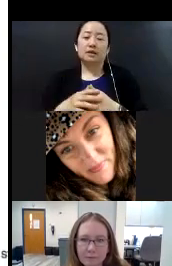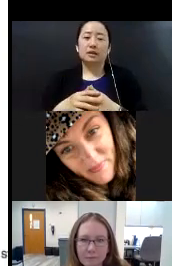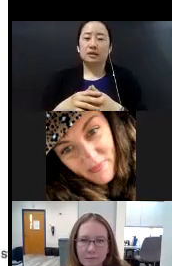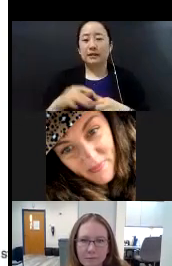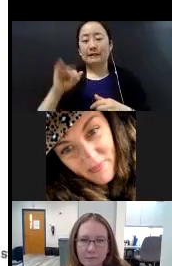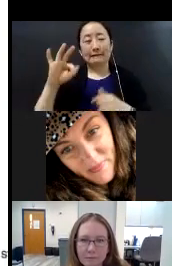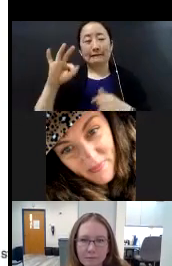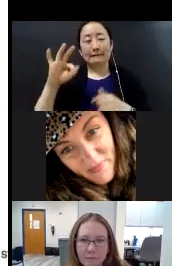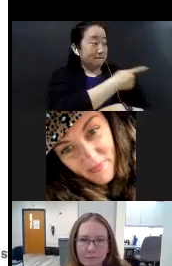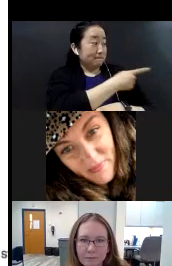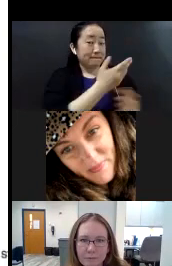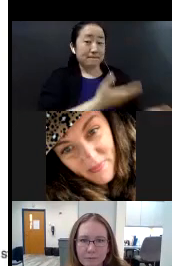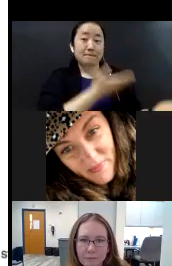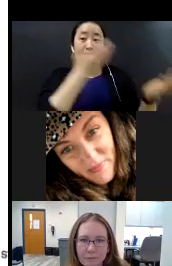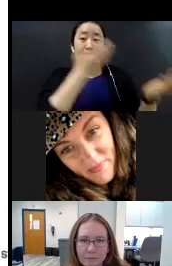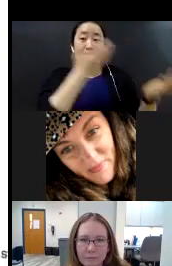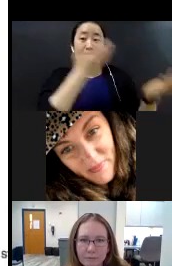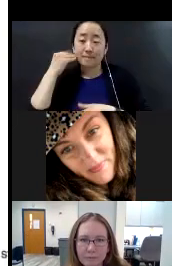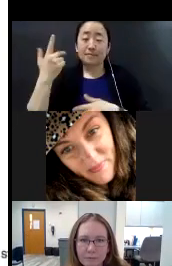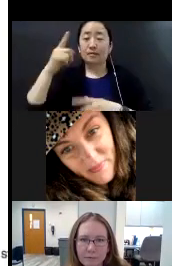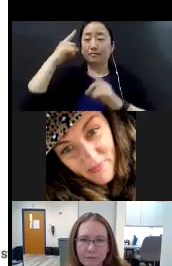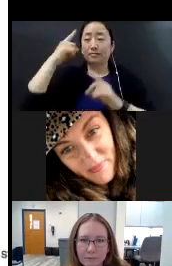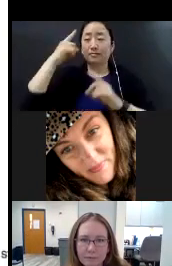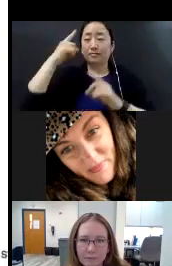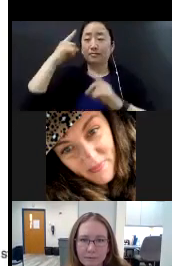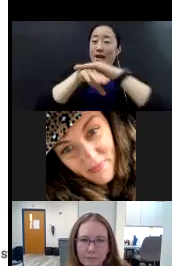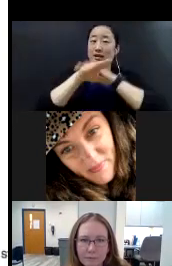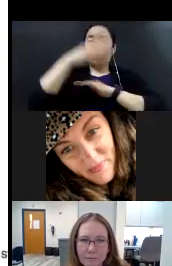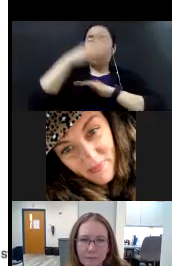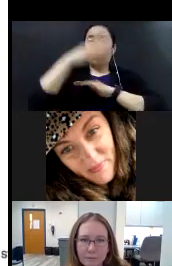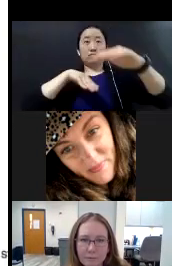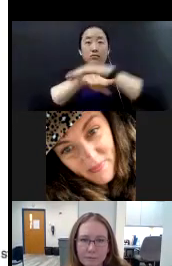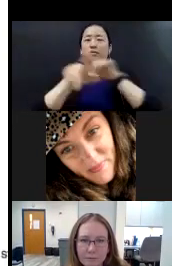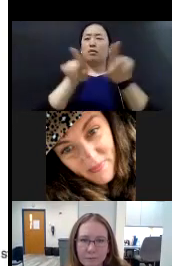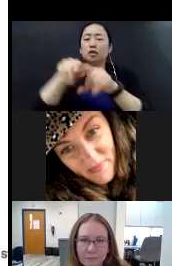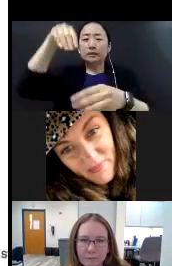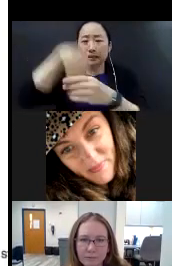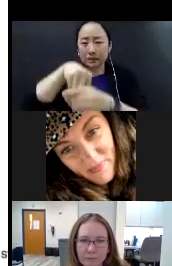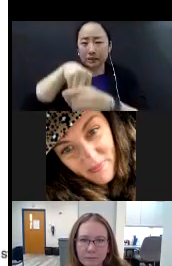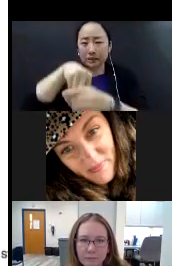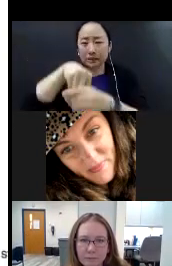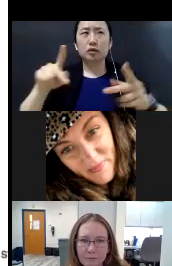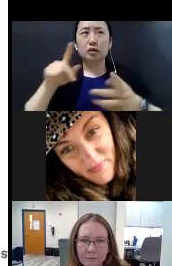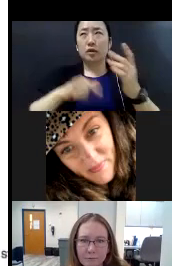NOT ONLY ACCESSING FROM THE FRONT DOOR, BUT WHEN YOU ARE INSIDE. WHAT ARE THINGS TO THINK ABOUT AS FAR AS MANAGING